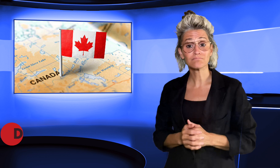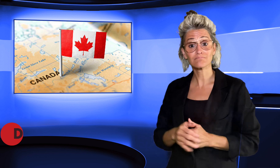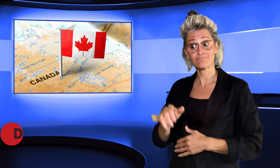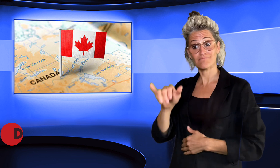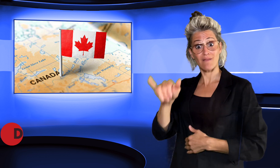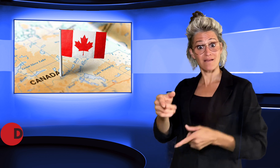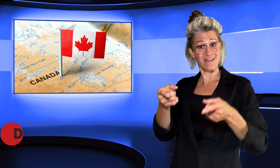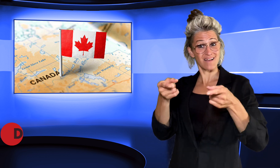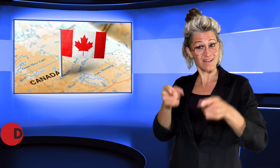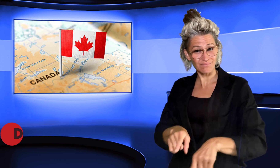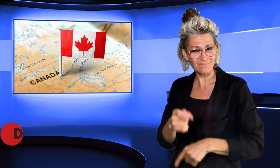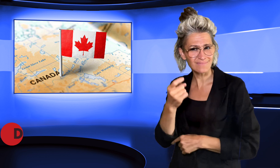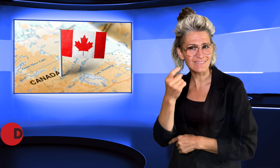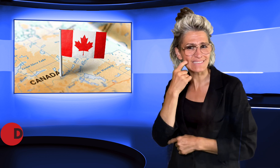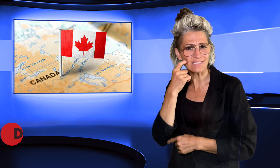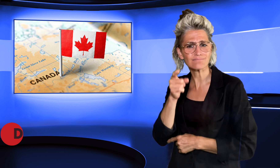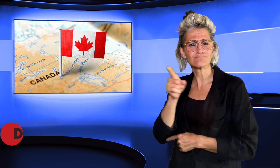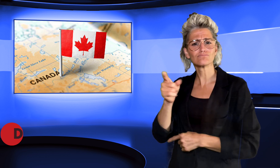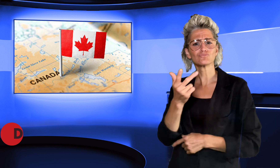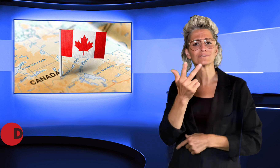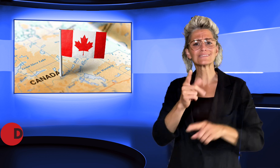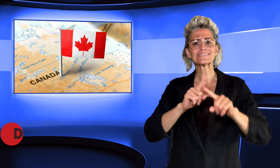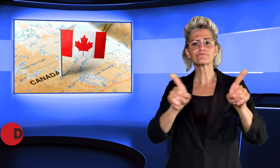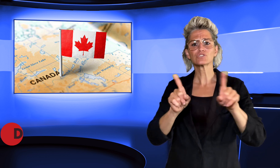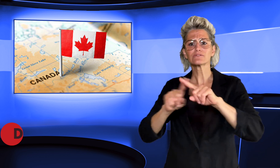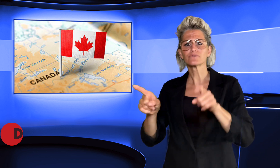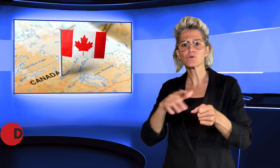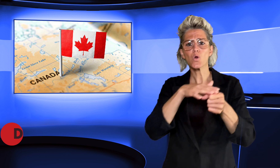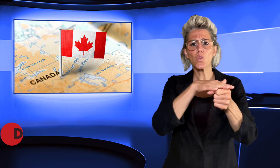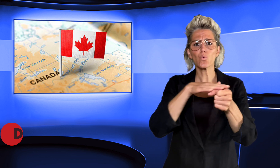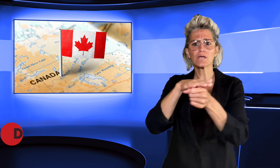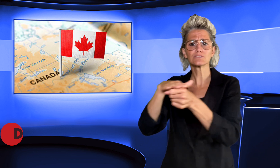This happened recently in three different locations.